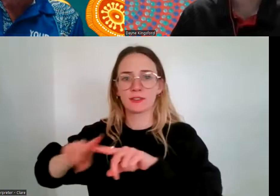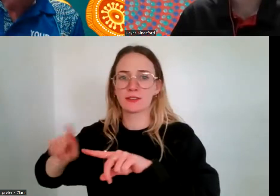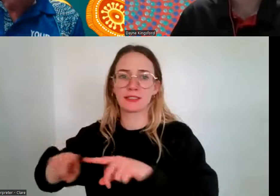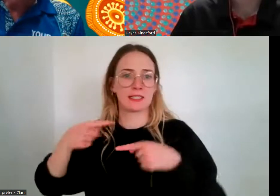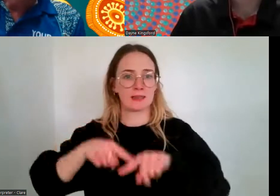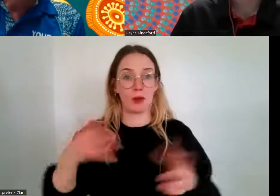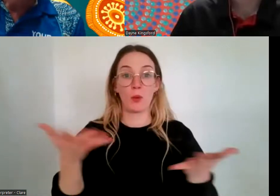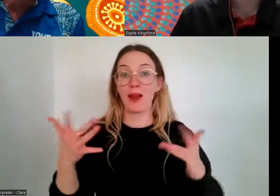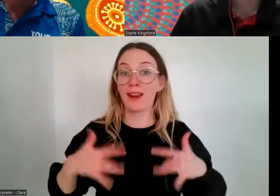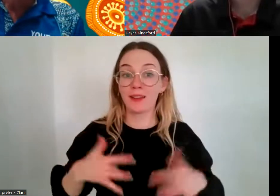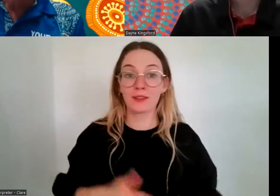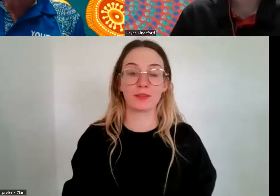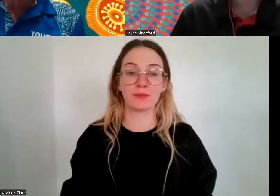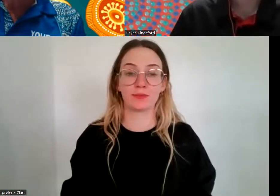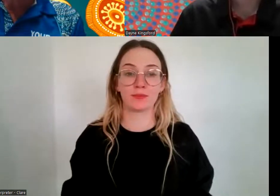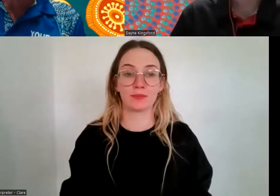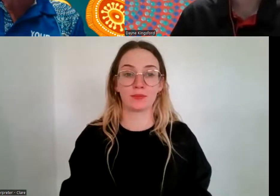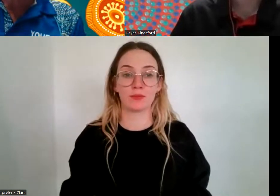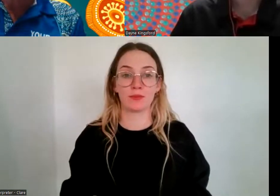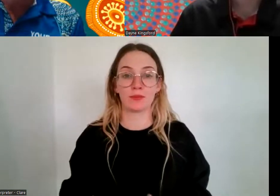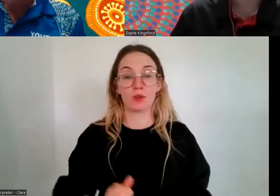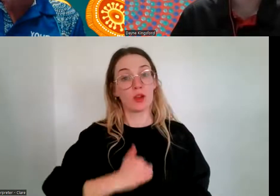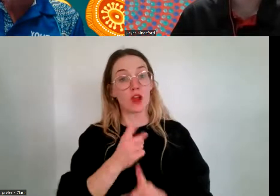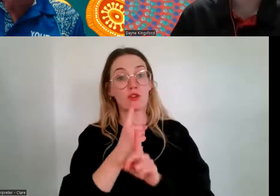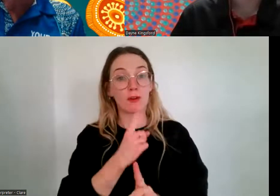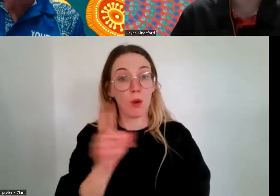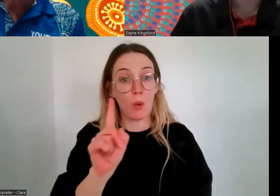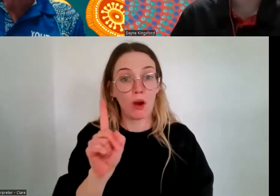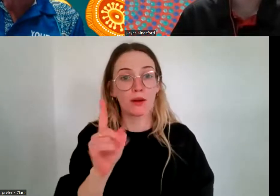That's why we recommend that you speak to a lawyer from Your Story Disability